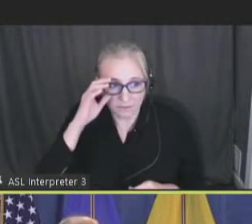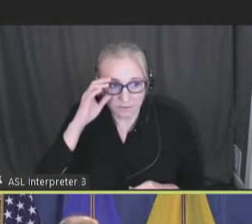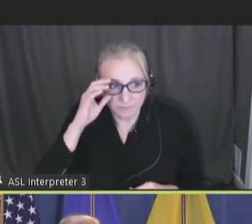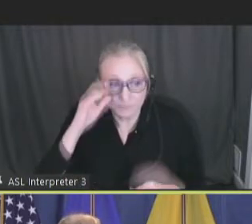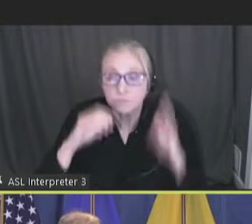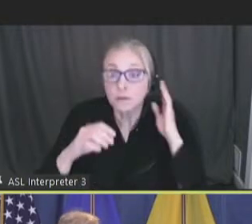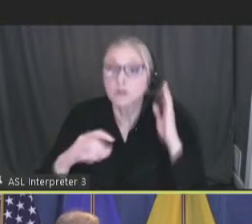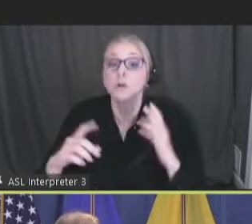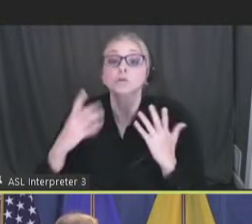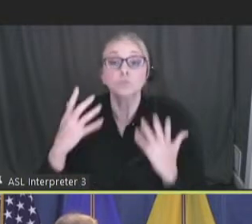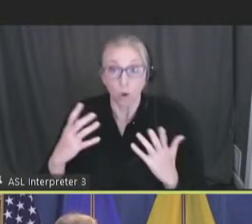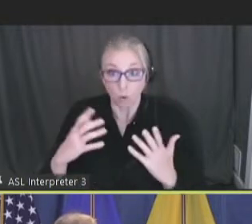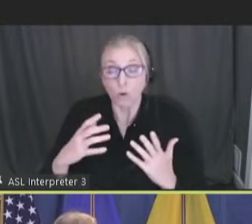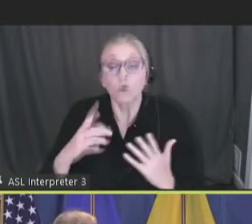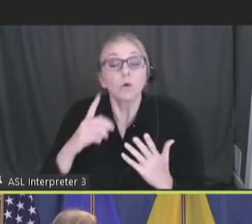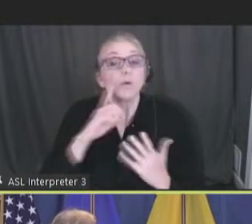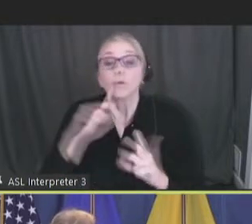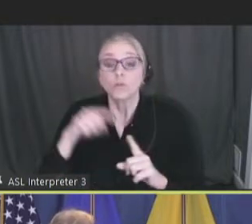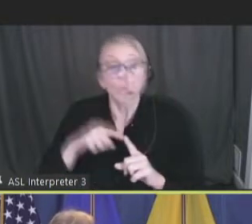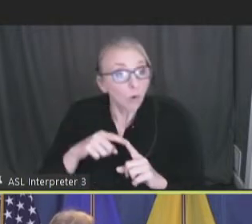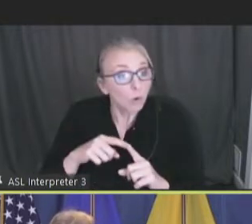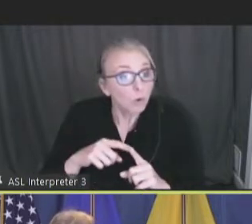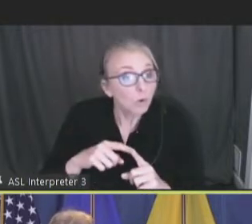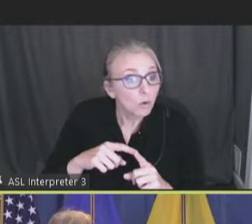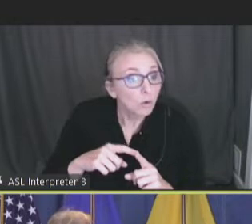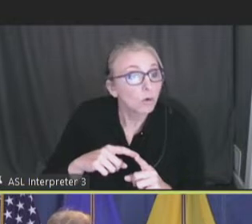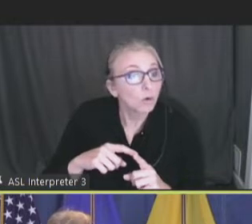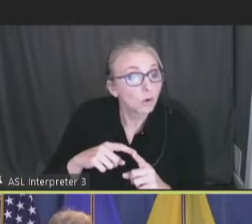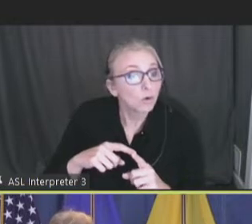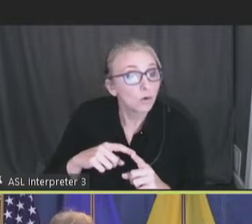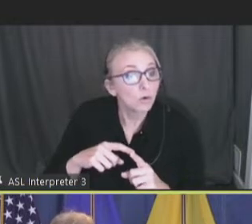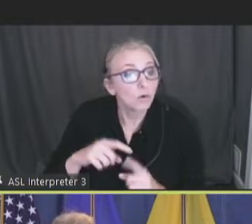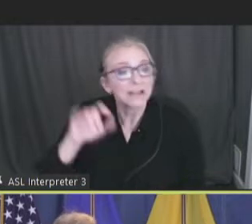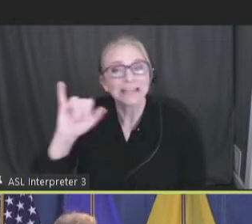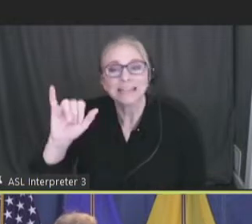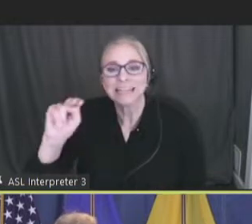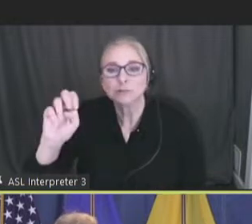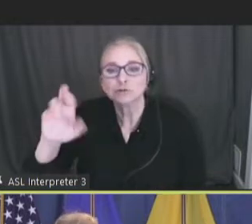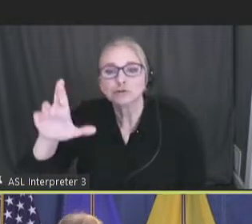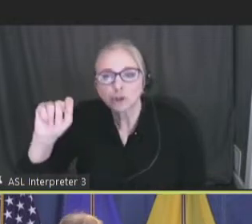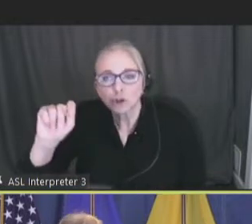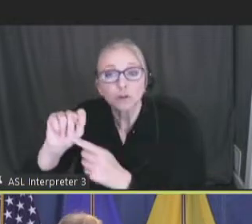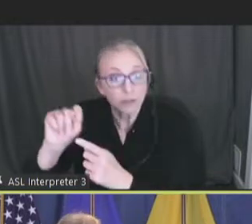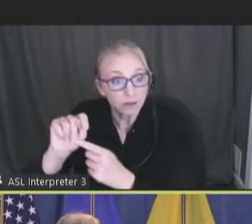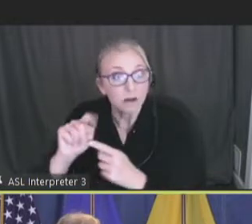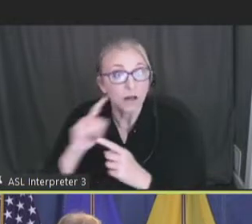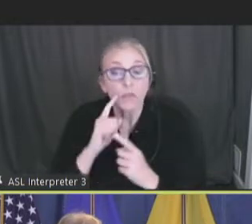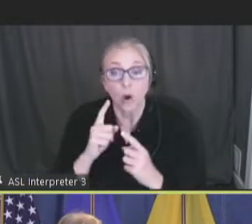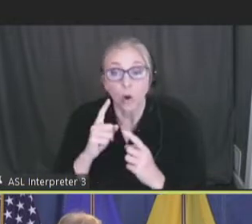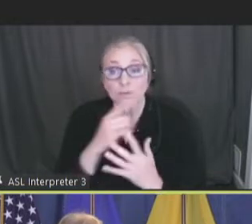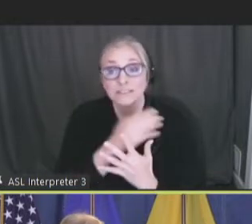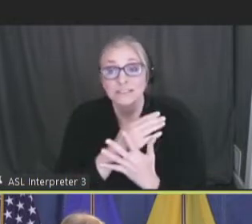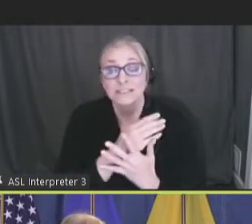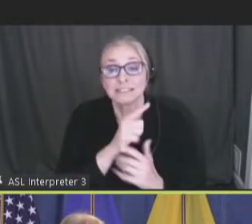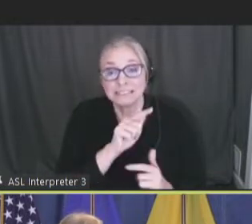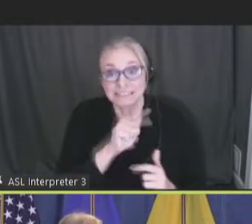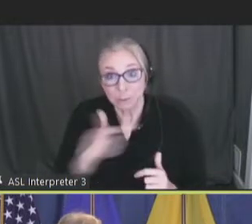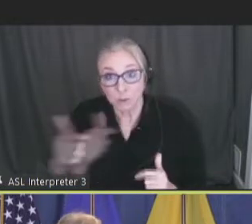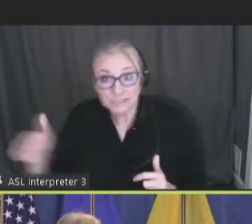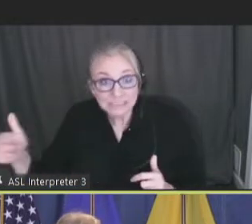basically, the inserts we selected, we compared the sequences of core and polymerase of genotypes